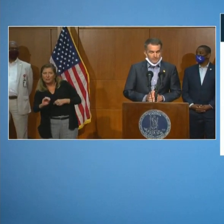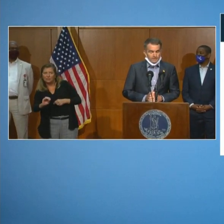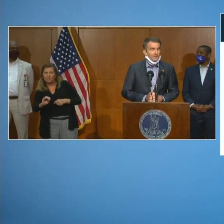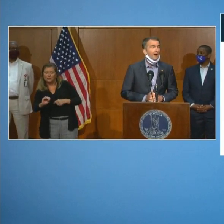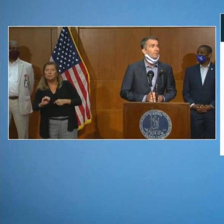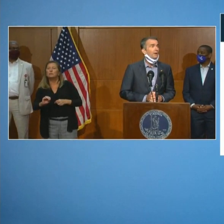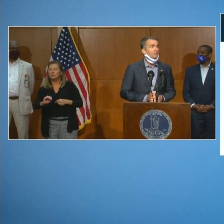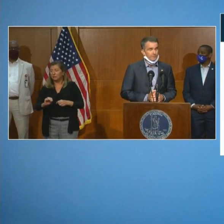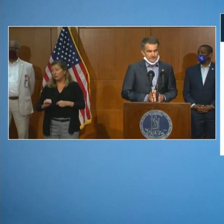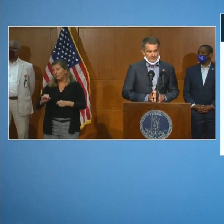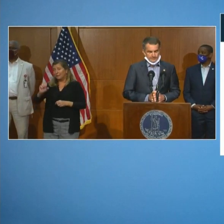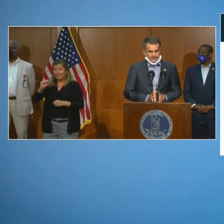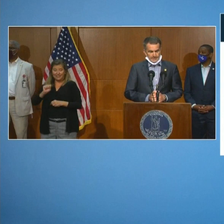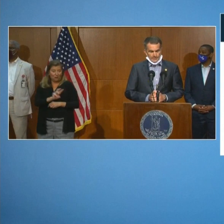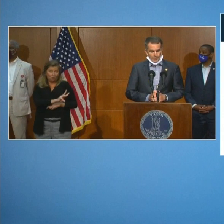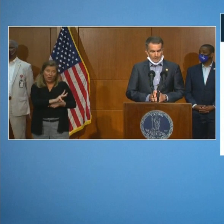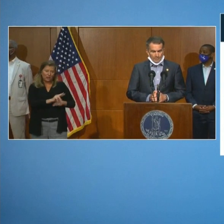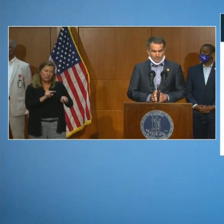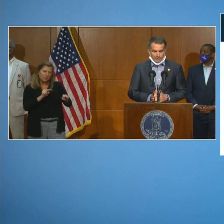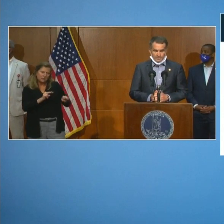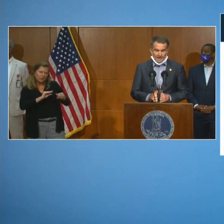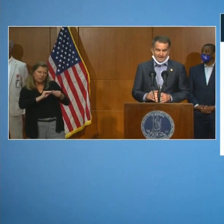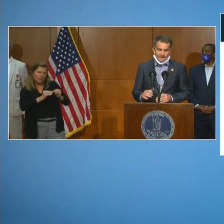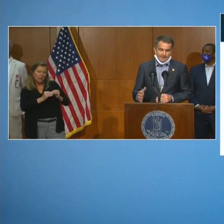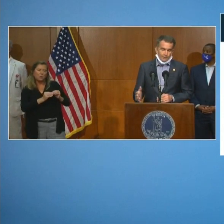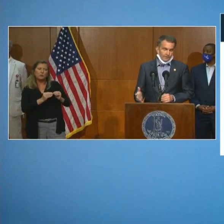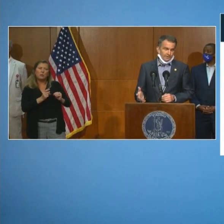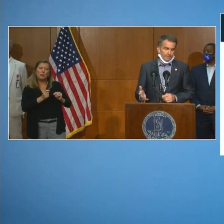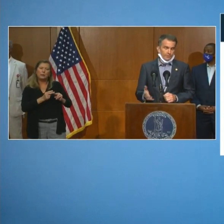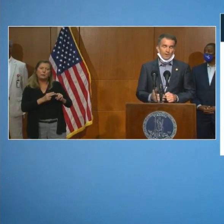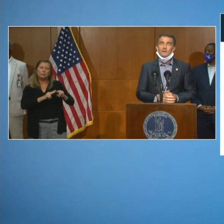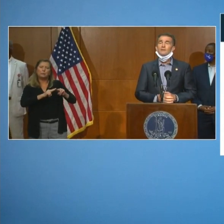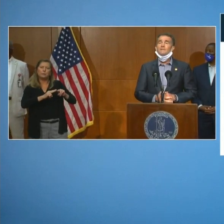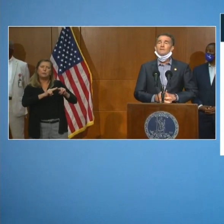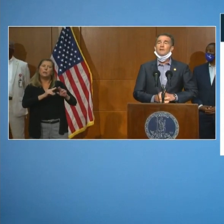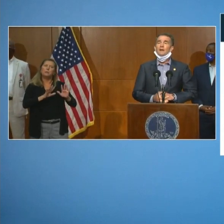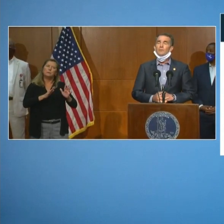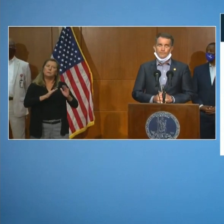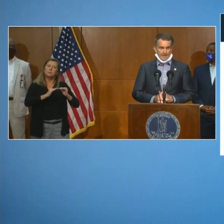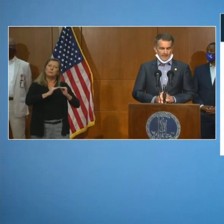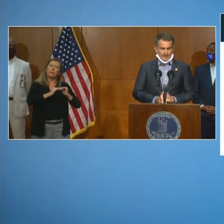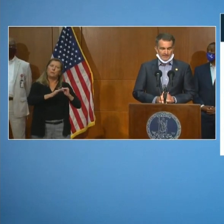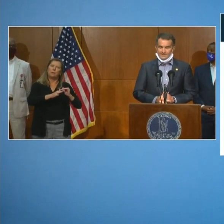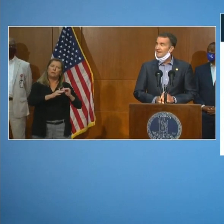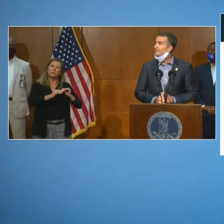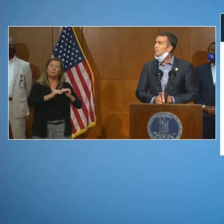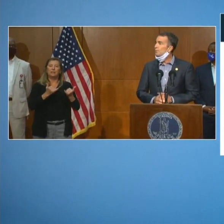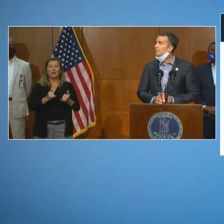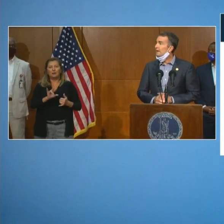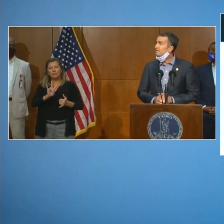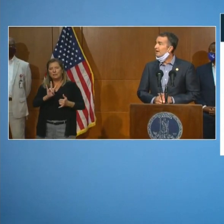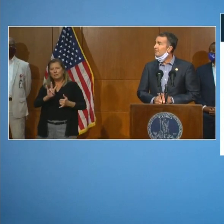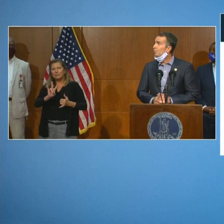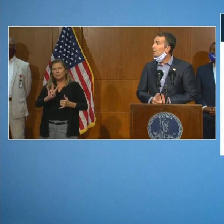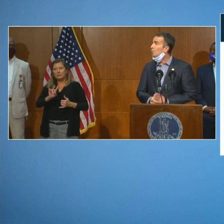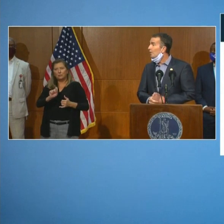NORTHWESTERN PART OF THE STATE WHERE IT'S DOWN 25% WE'RE MONITORING THE SOUTHWEST REGION